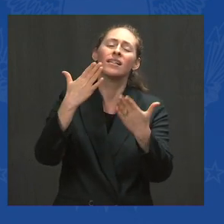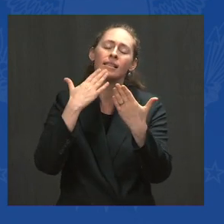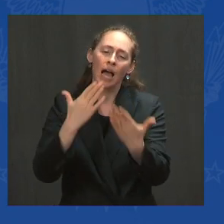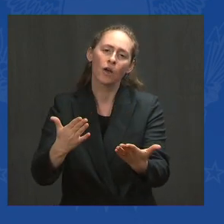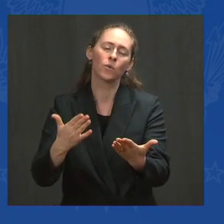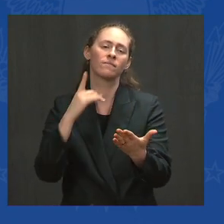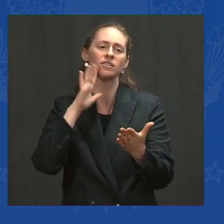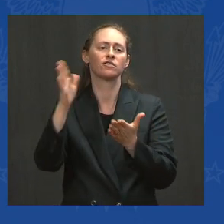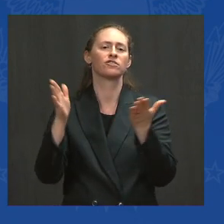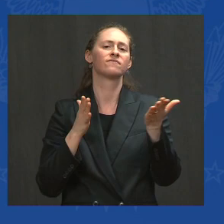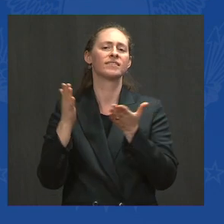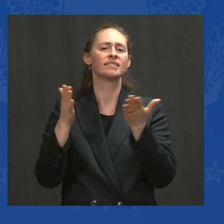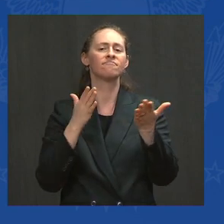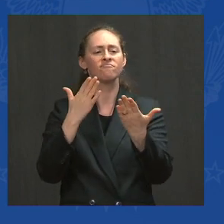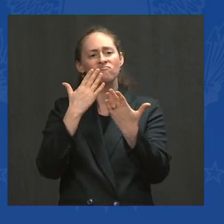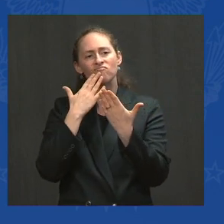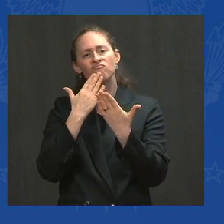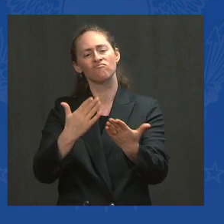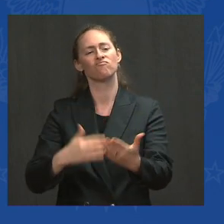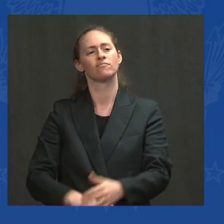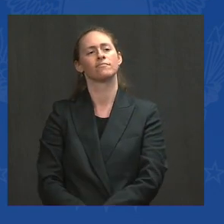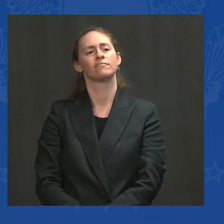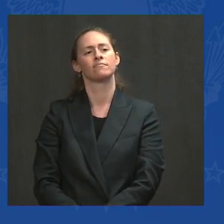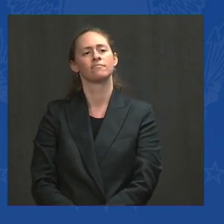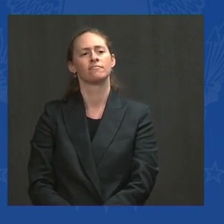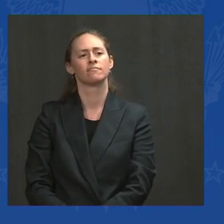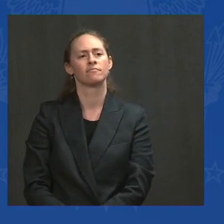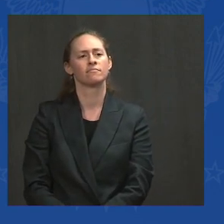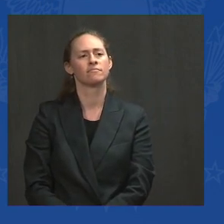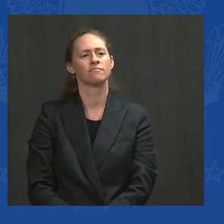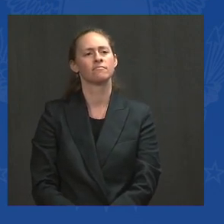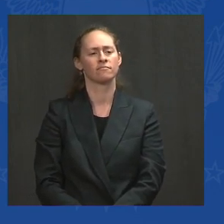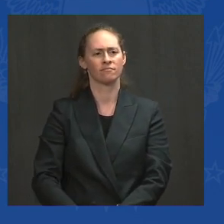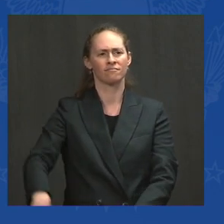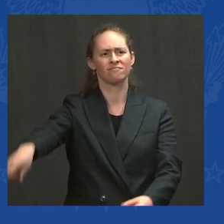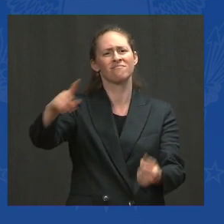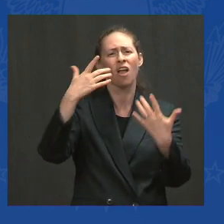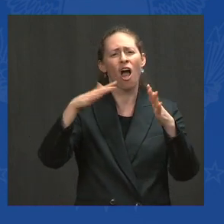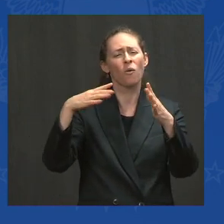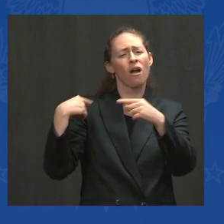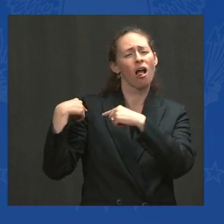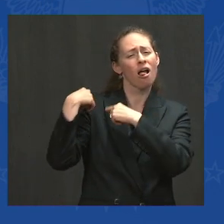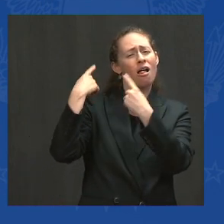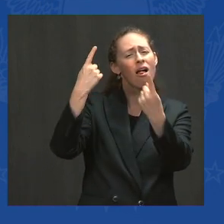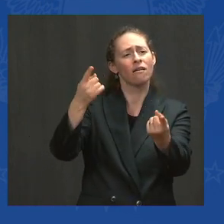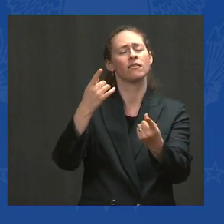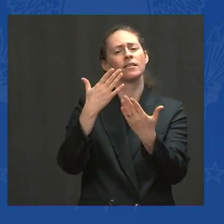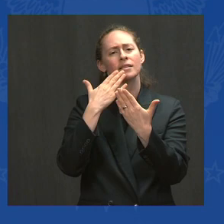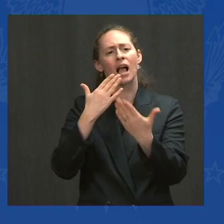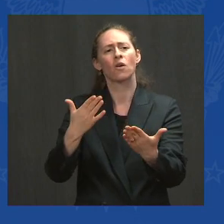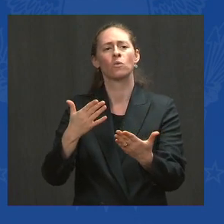dedication to the mission so many of you have given, and to the sacrifices that you and your families have